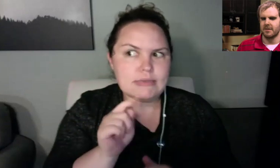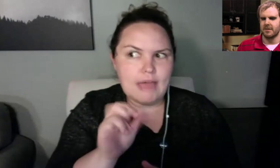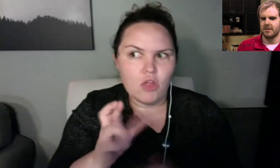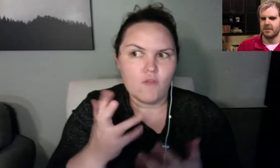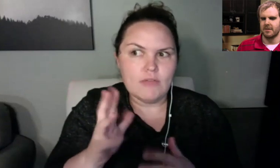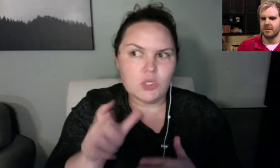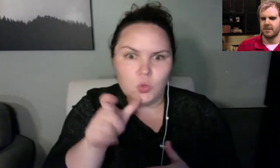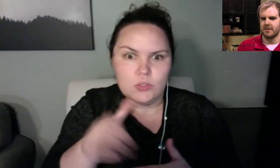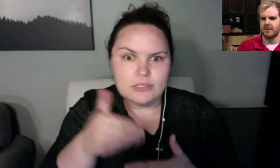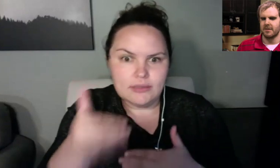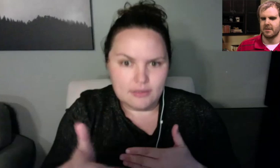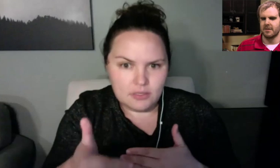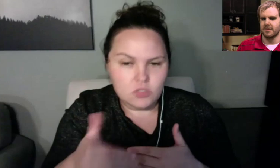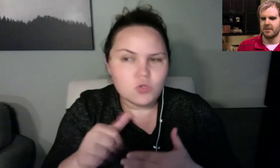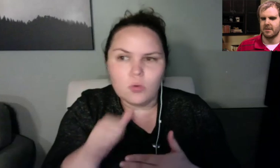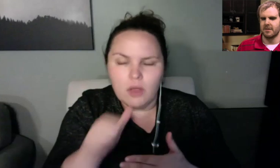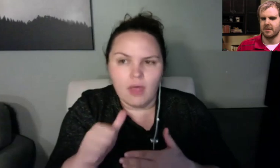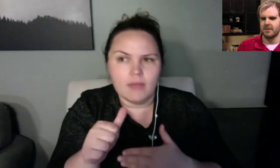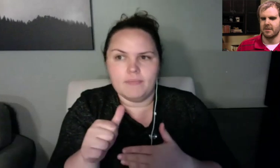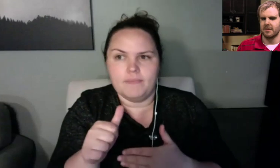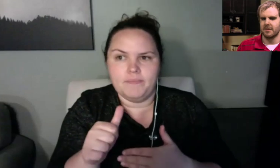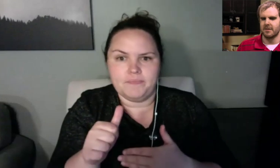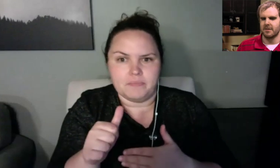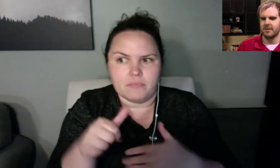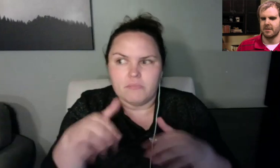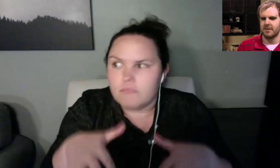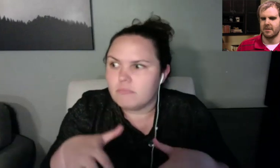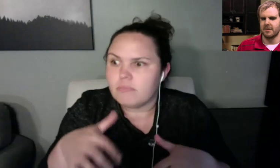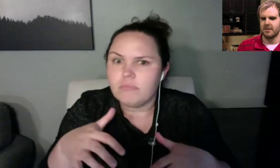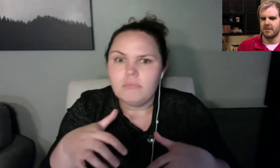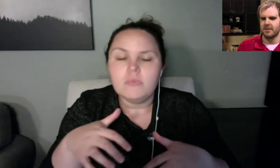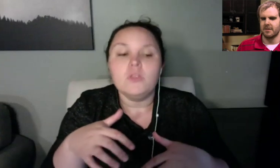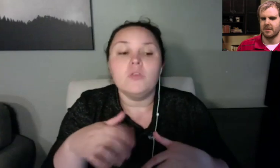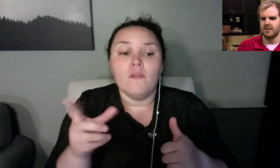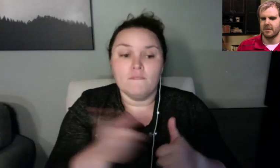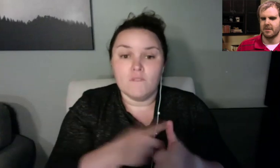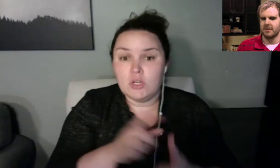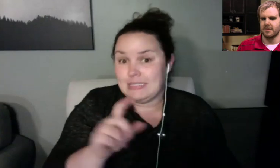So that way nobody is caught off guard. So Tyler's going to go first.